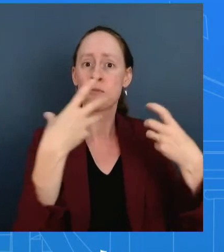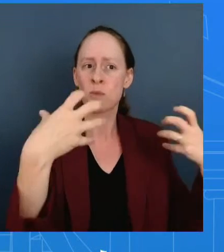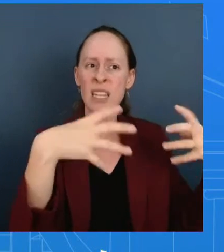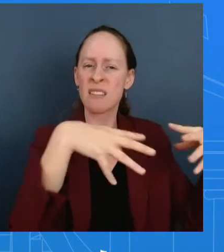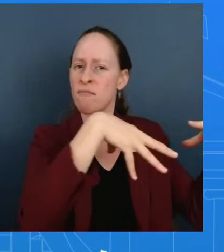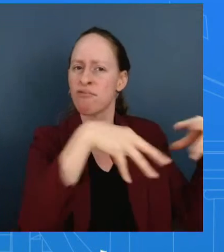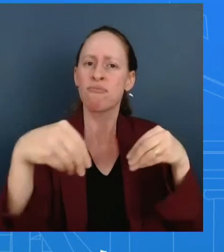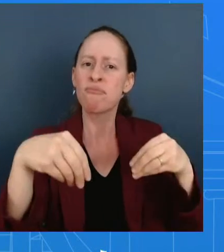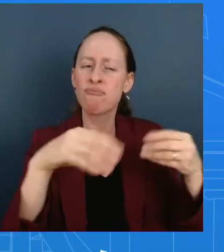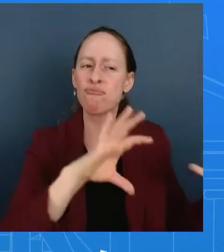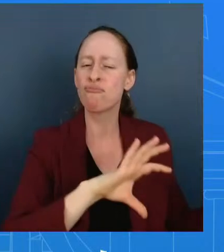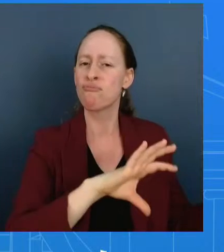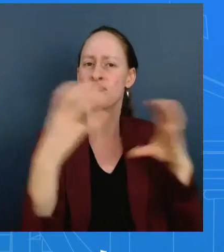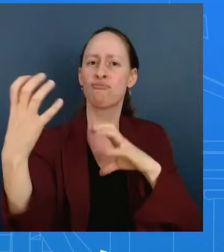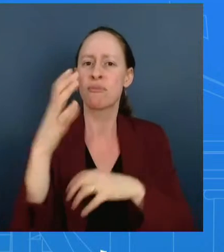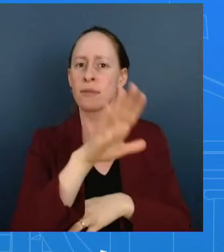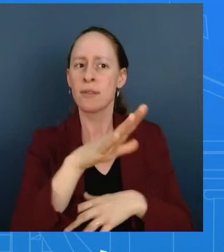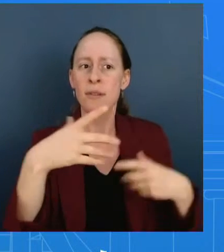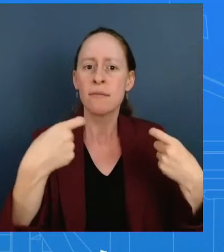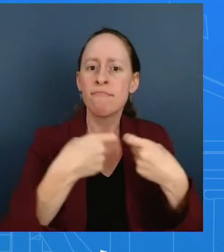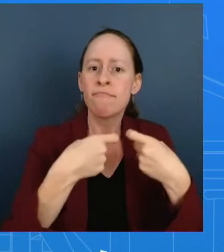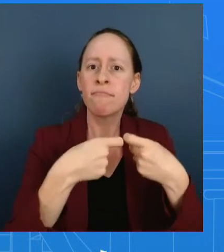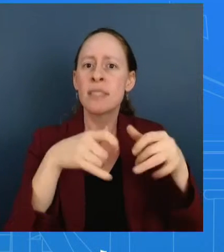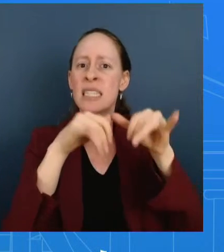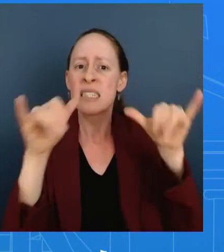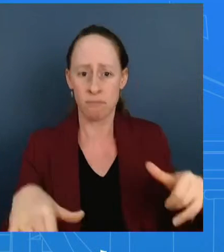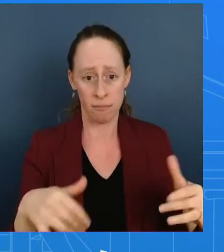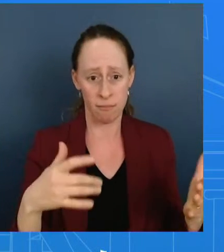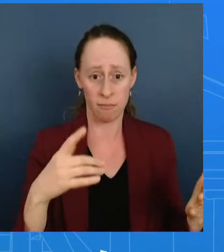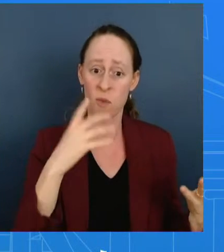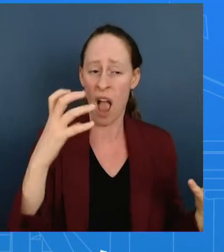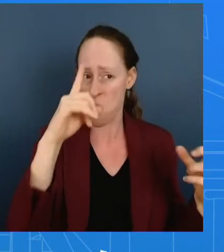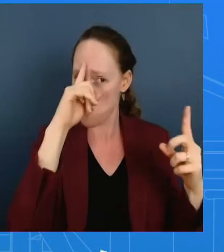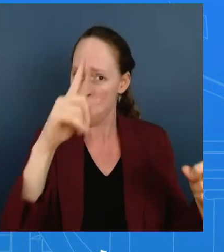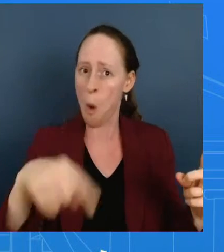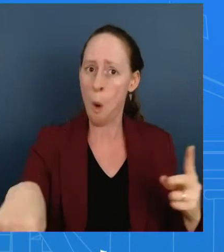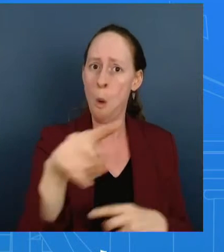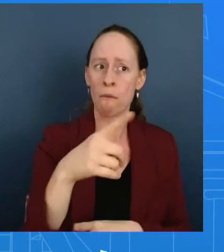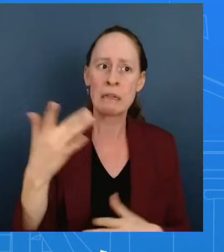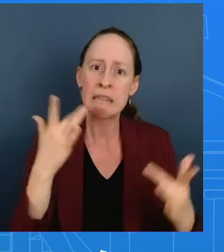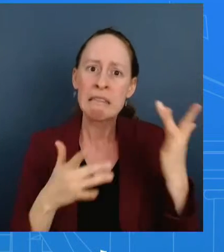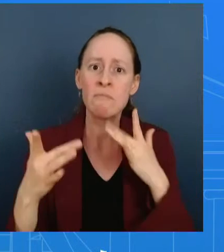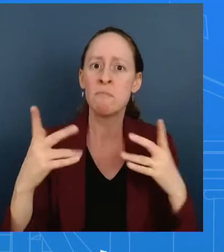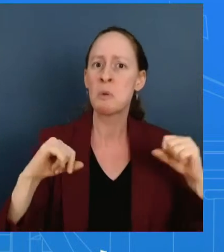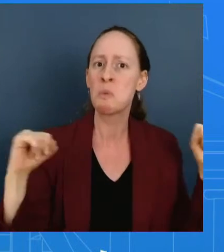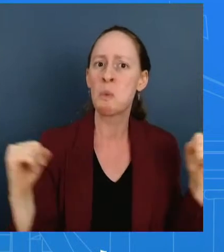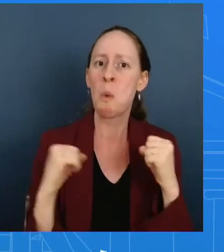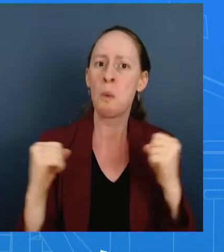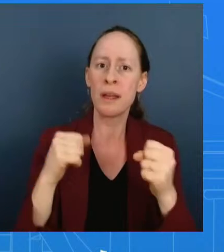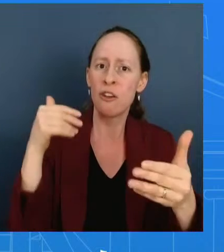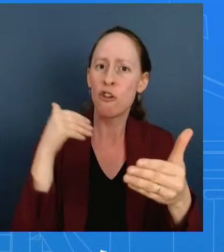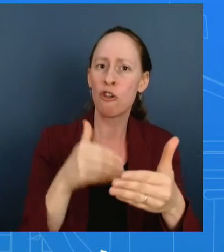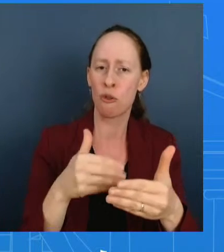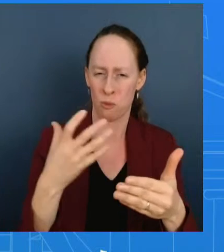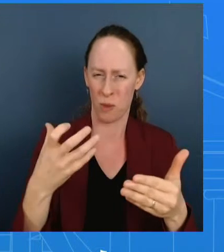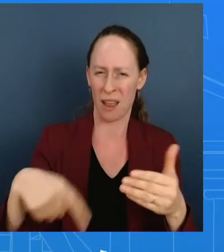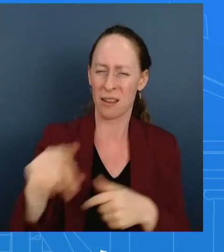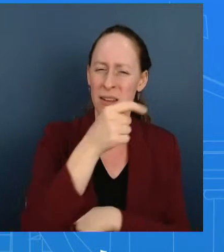over the fall and the winter. To strengthen Ukraine's air defenses and to help Ukraine protect its cities and its grid, the United States and several of our